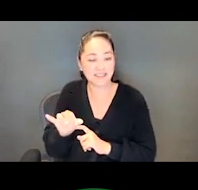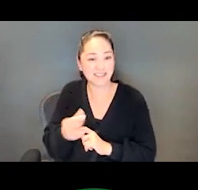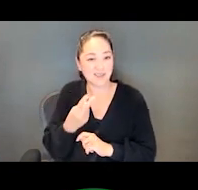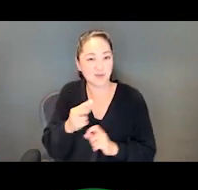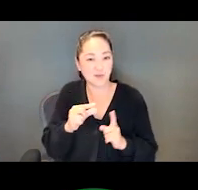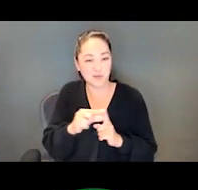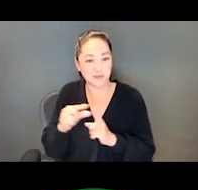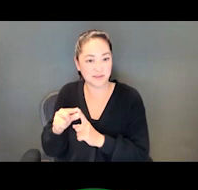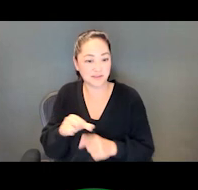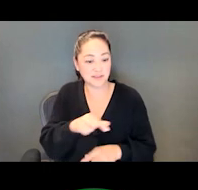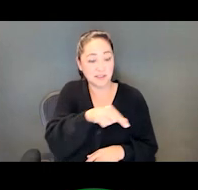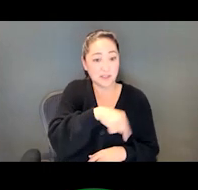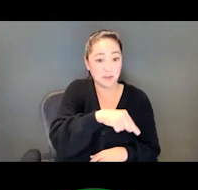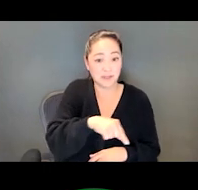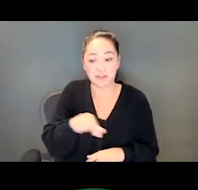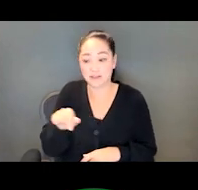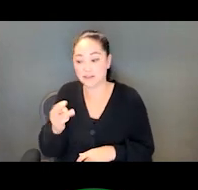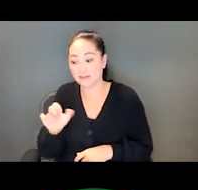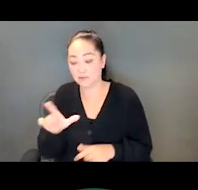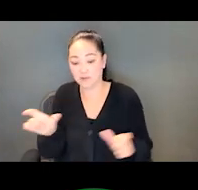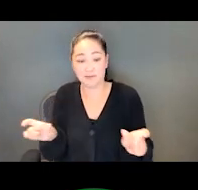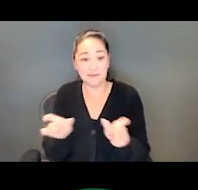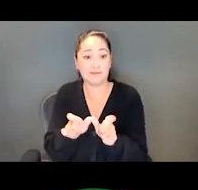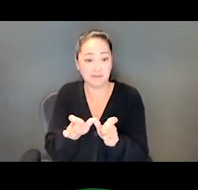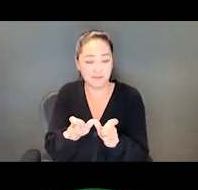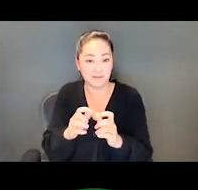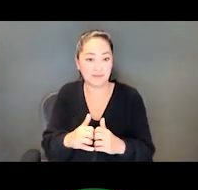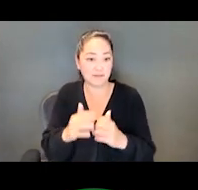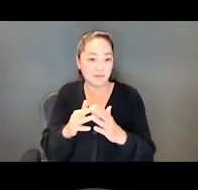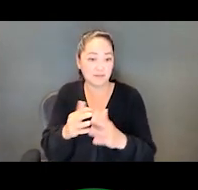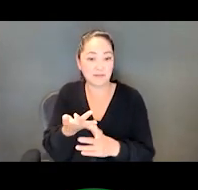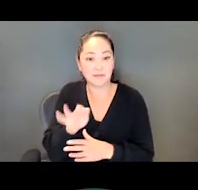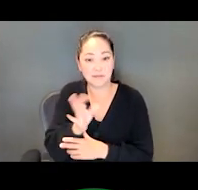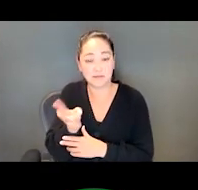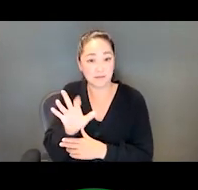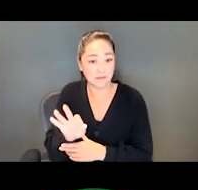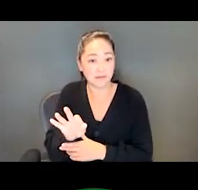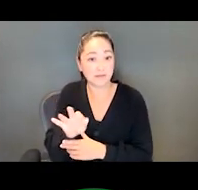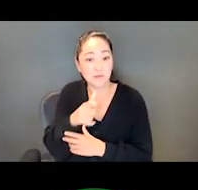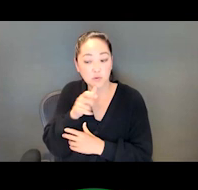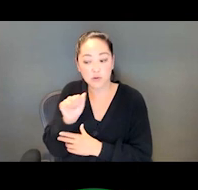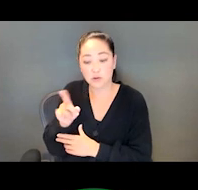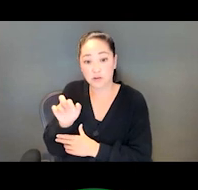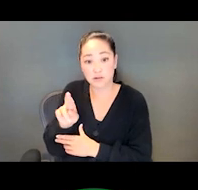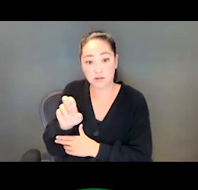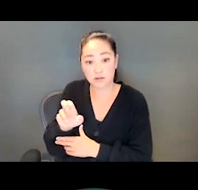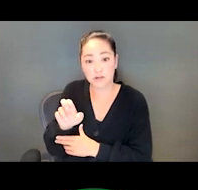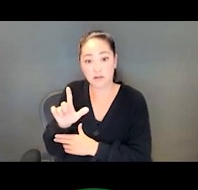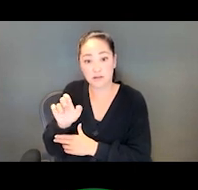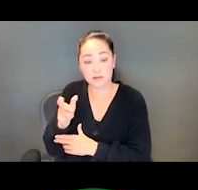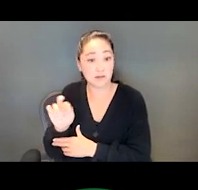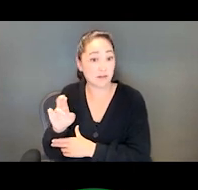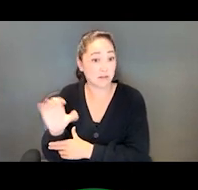It was founded in 1,979 by Andre Leclerc. Who is a person that has cerebral paralysis?